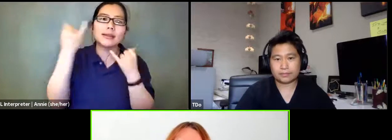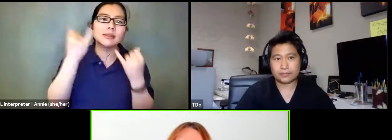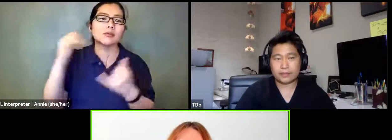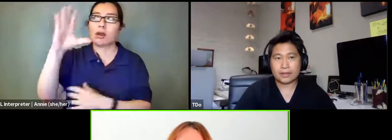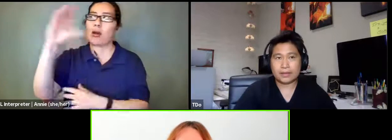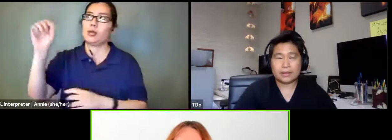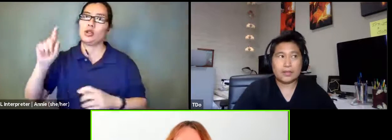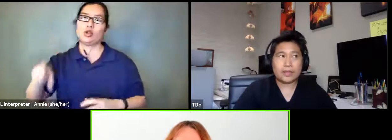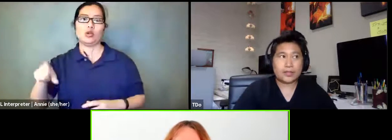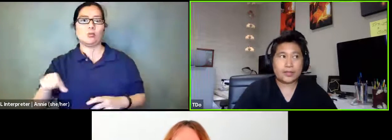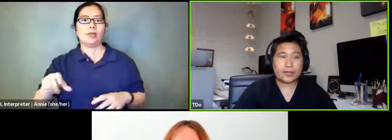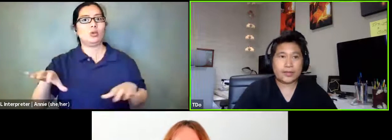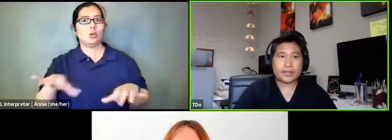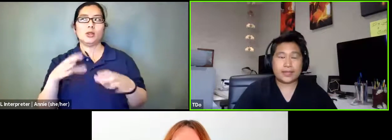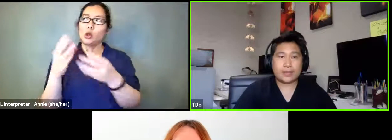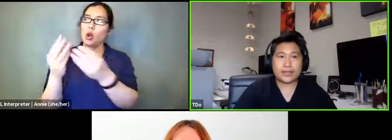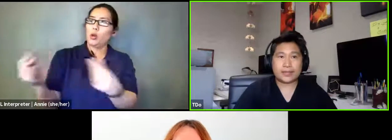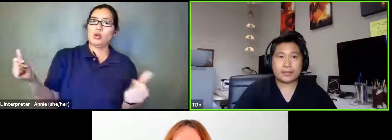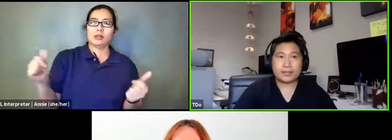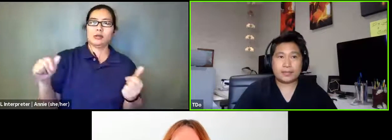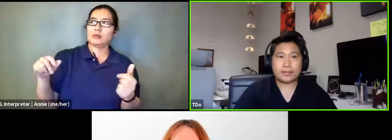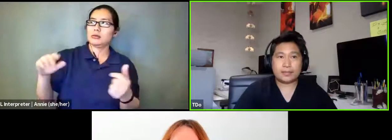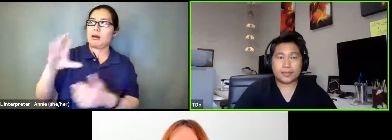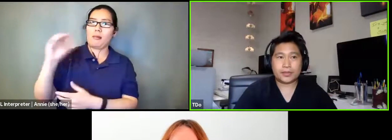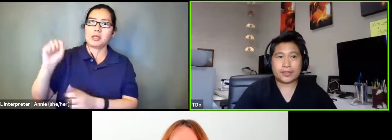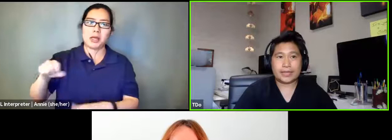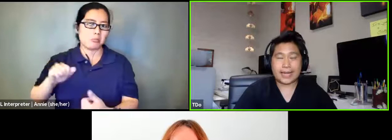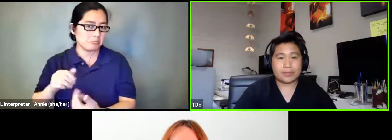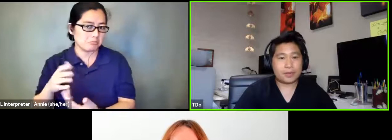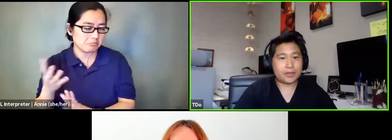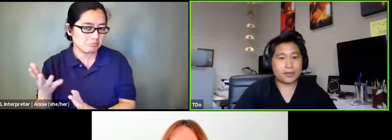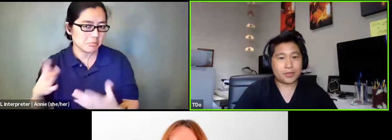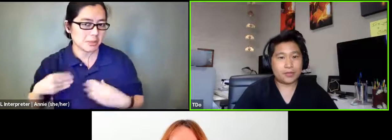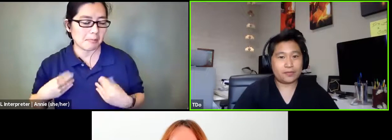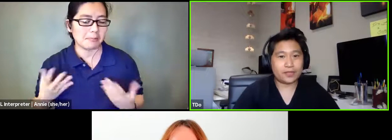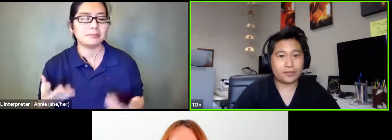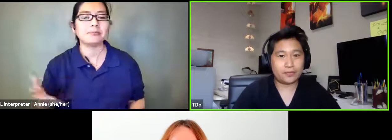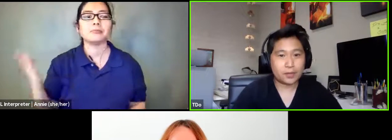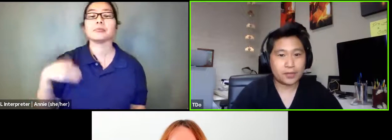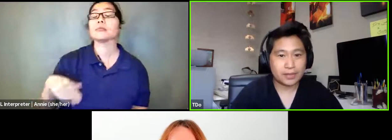TDo: In terms of anti-racism, literally ask people how they are doing first and foremost.